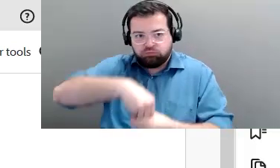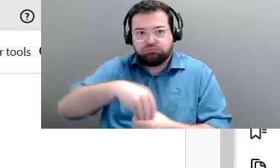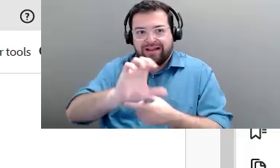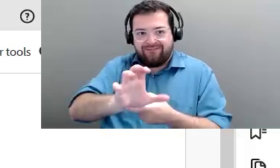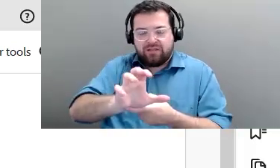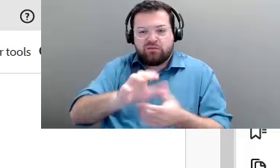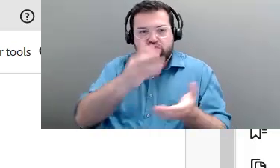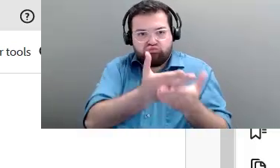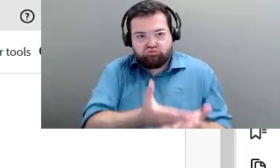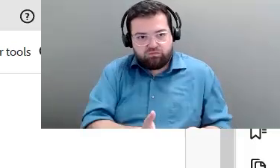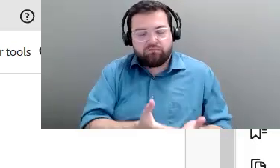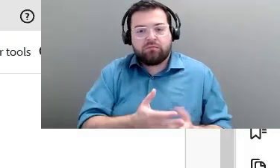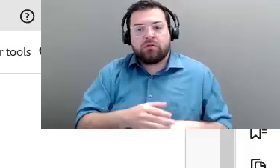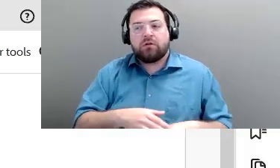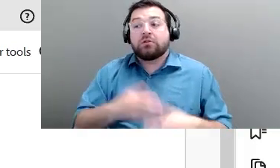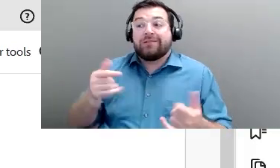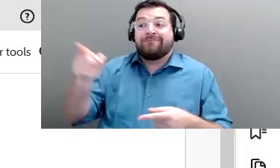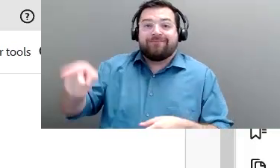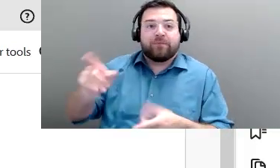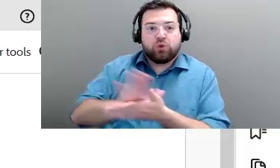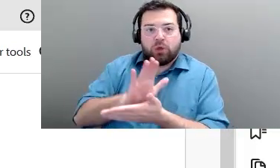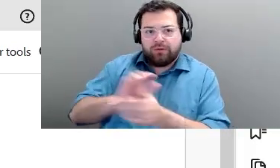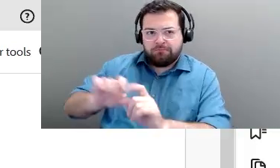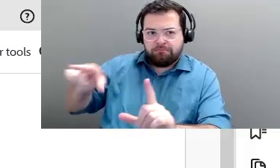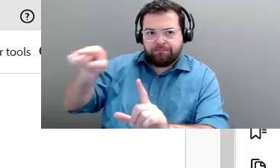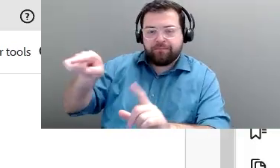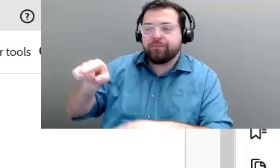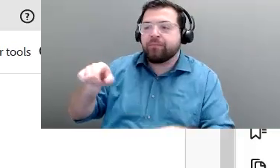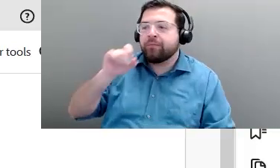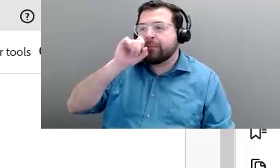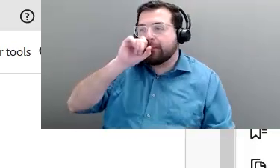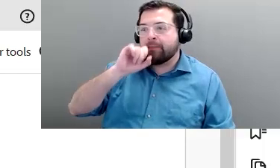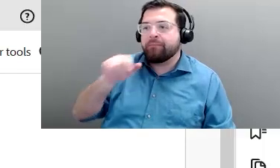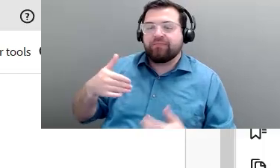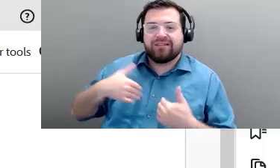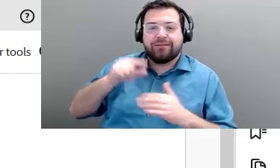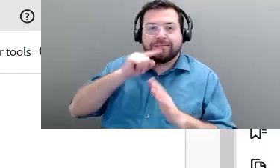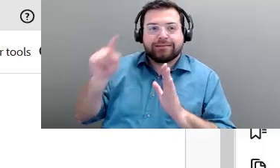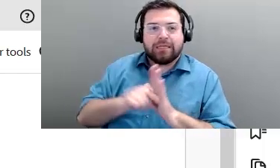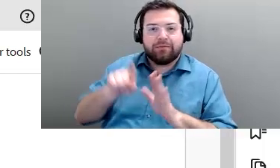So what I have here on this document is an assignment prompt from my course. I teach linguistics.